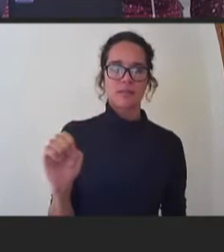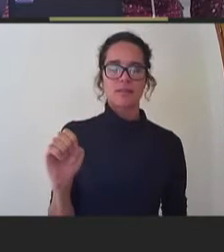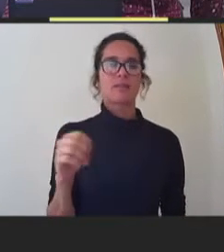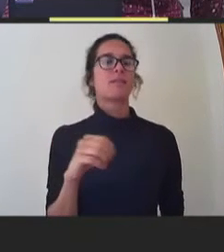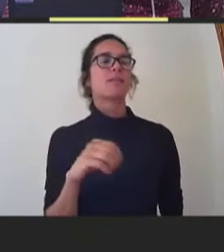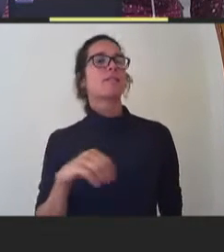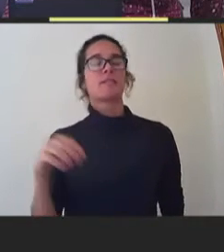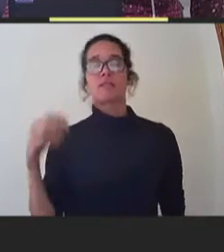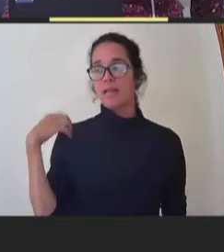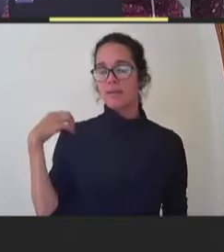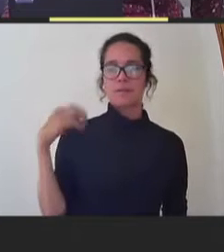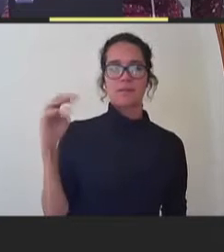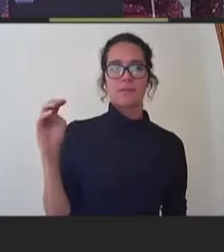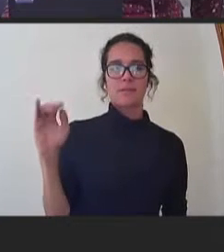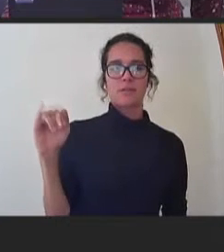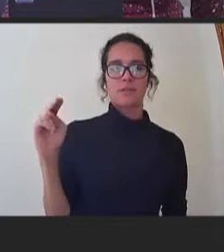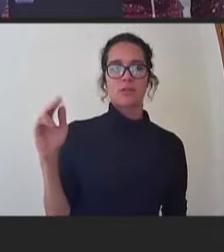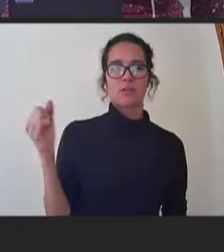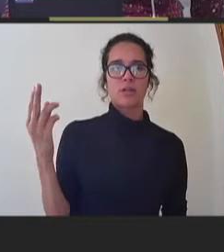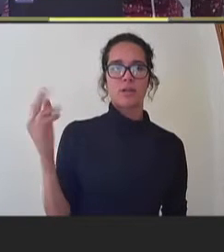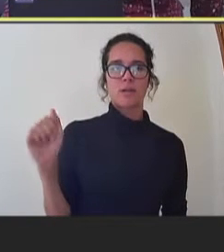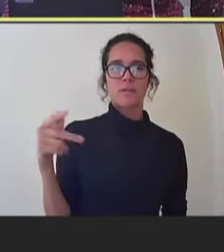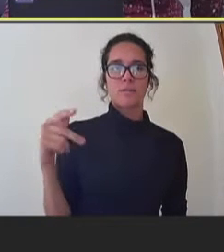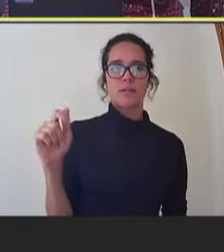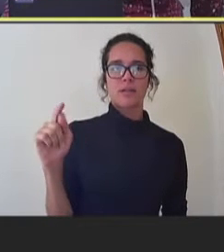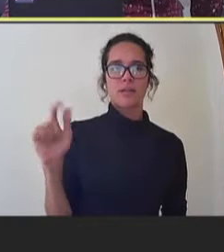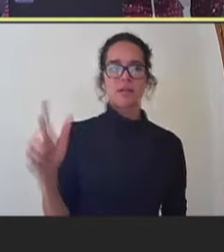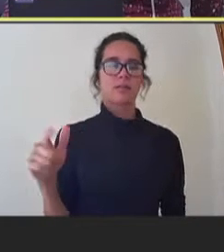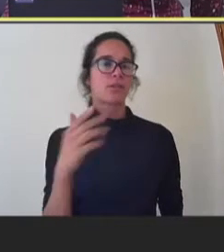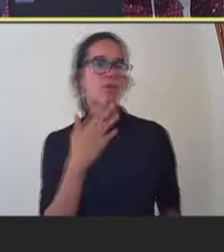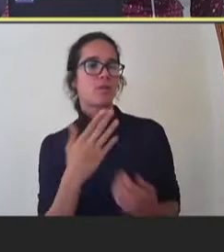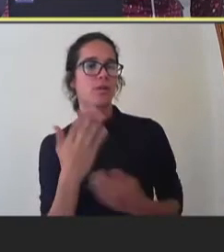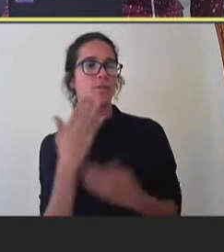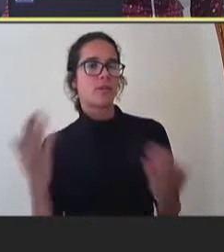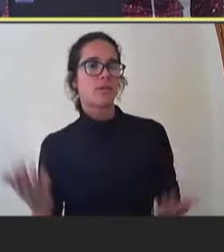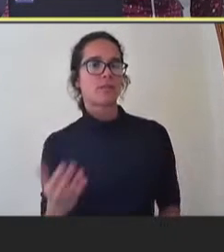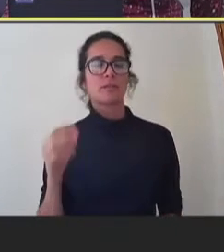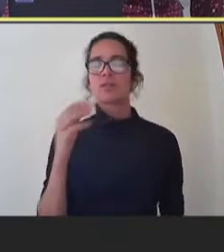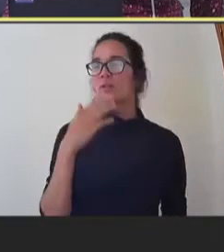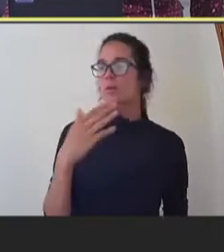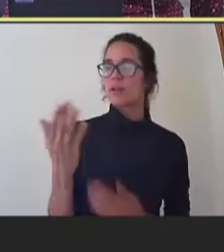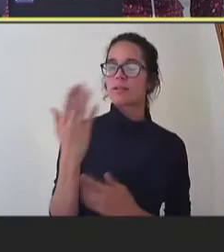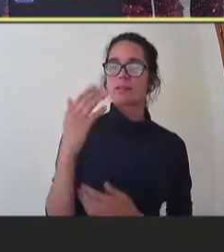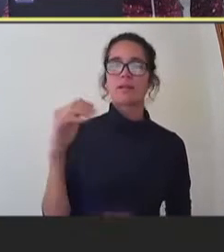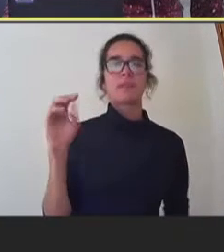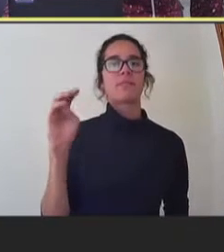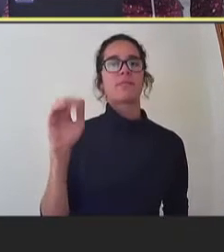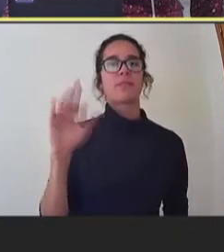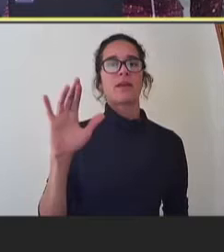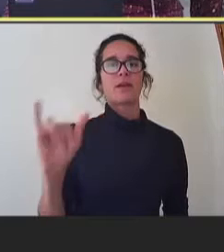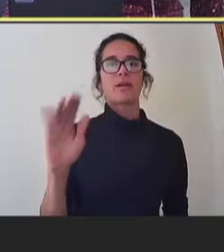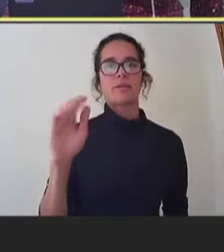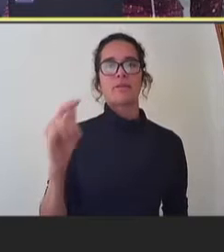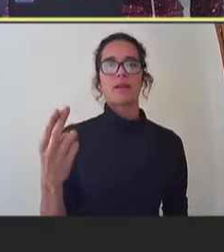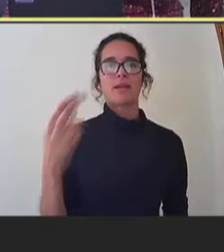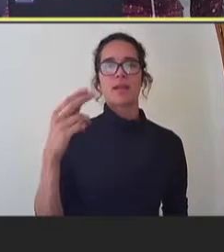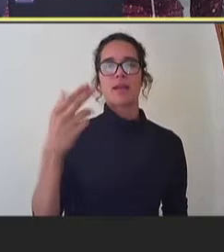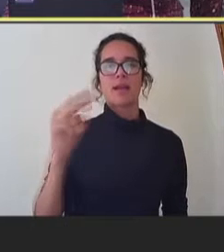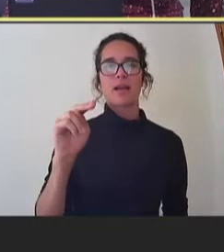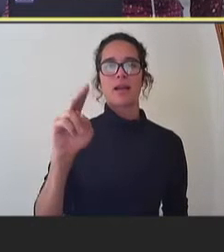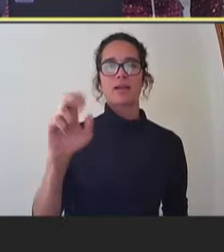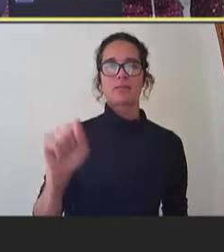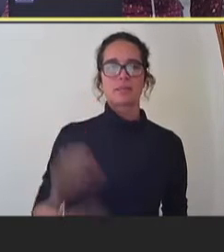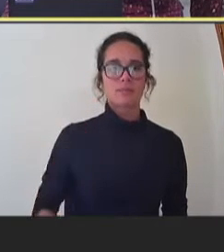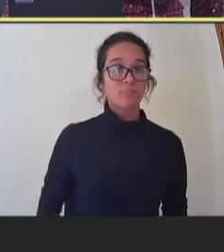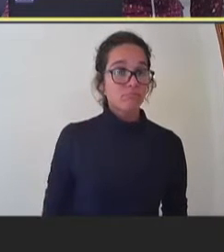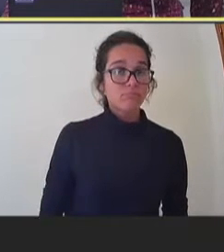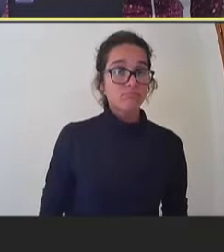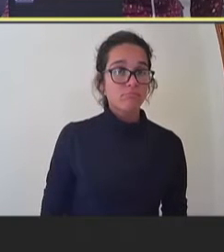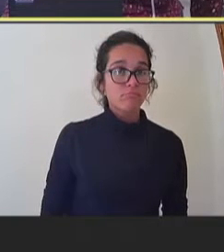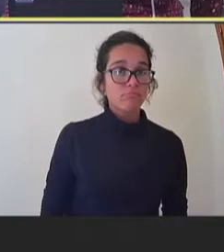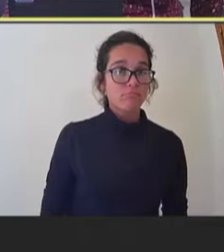Ann Aikin: Good morning. Mary Beth Hance. Lieutenant